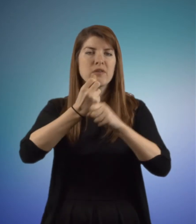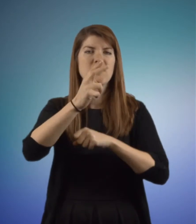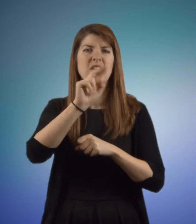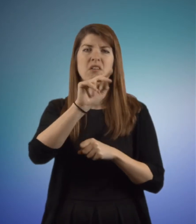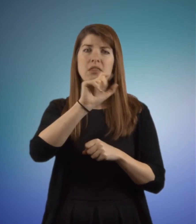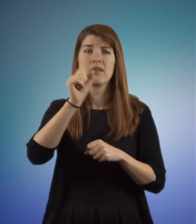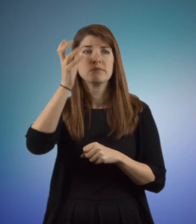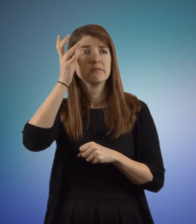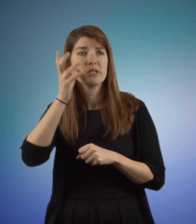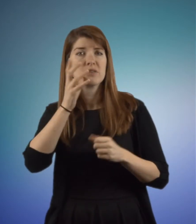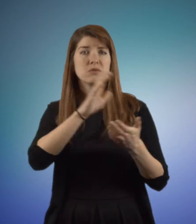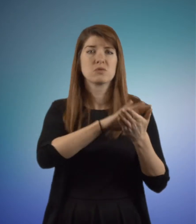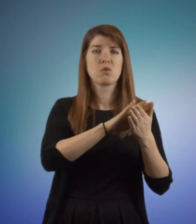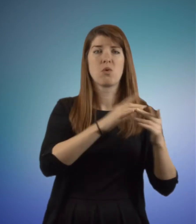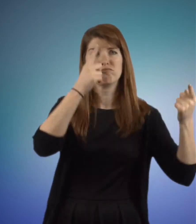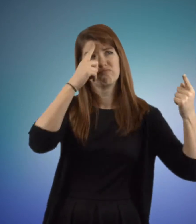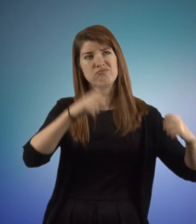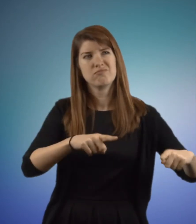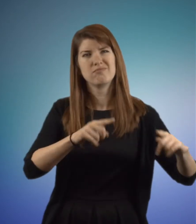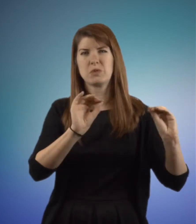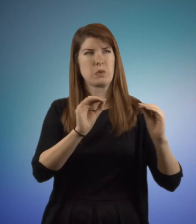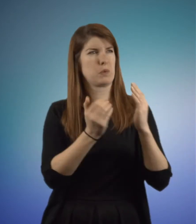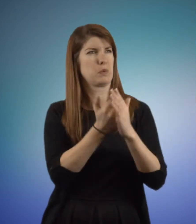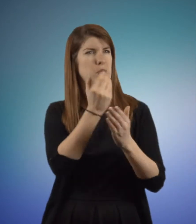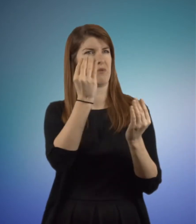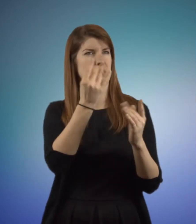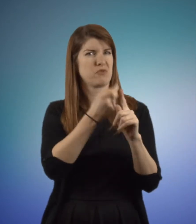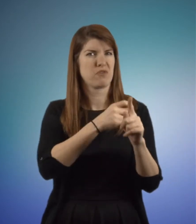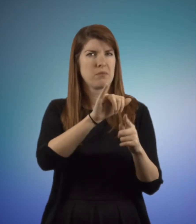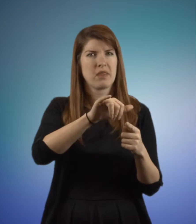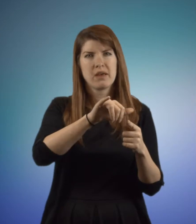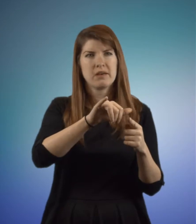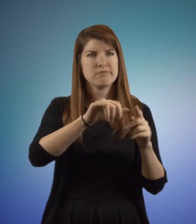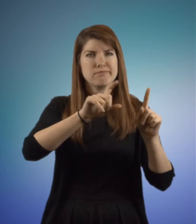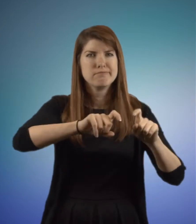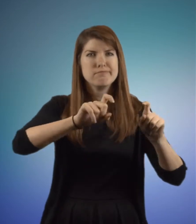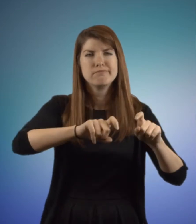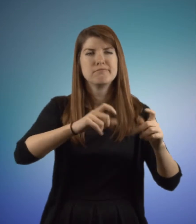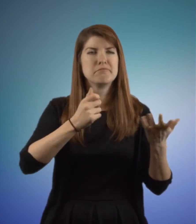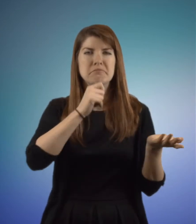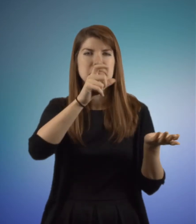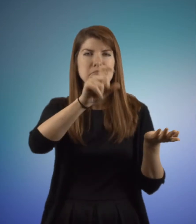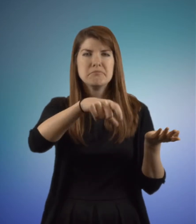that there is no new information that's going to come from a reevaluation. And it's not necessary.